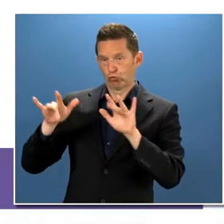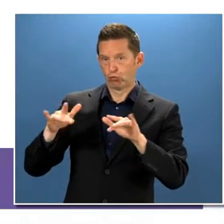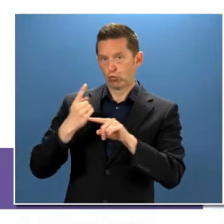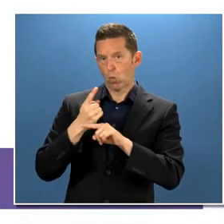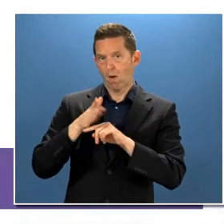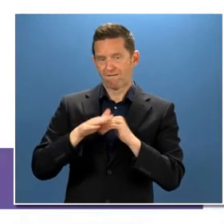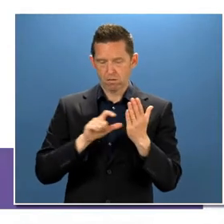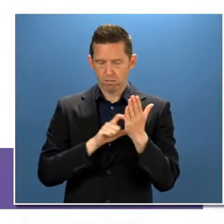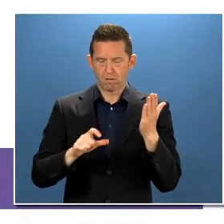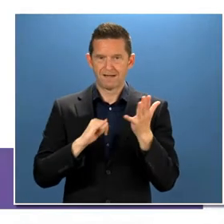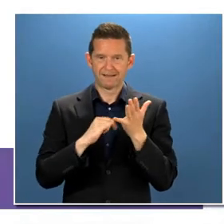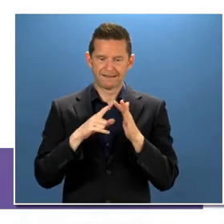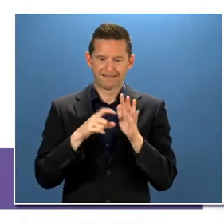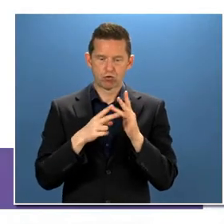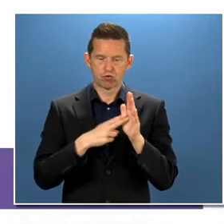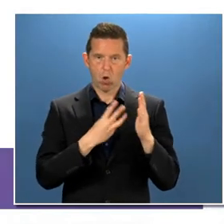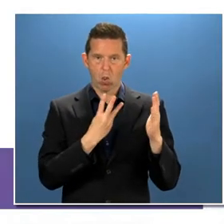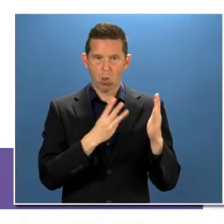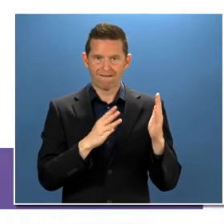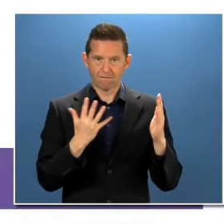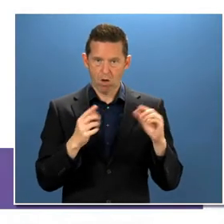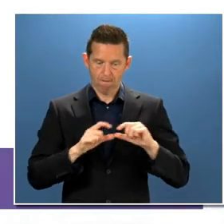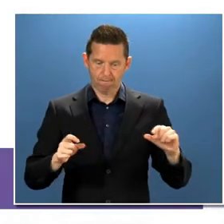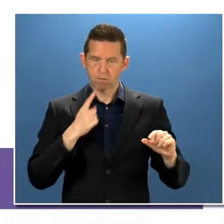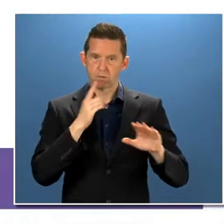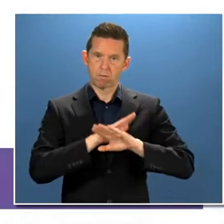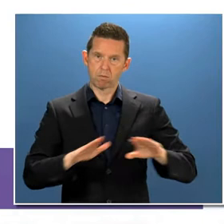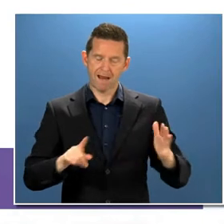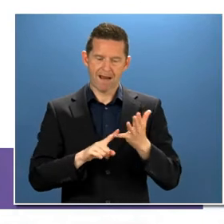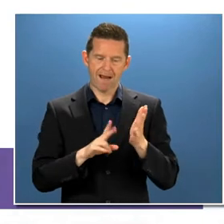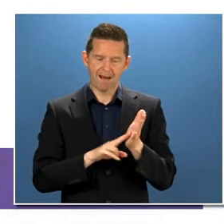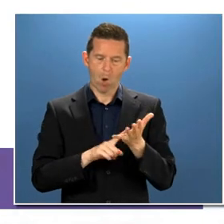which makes it unlawful for a person to be harassed in their employment.